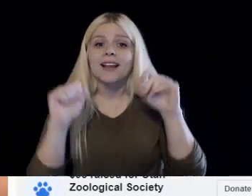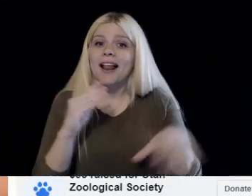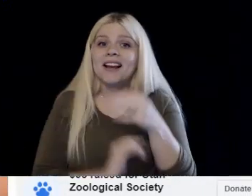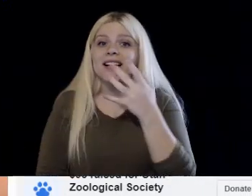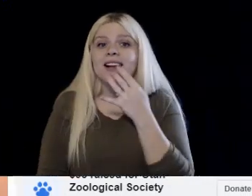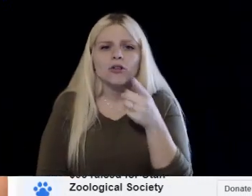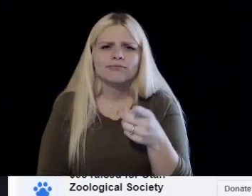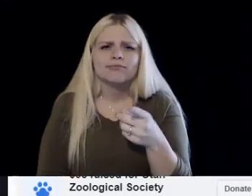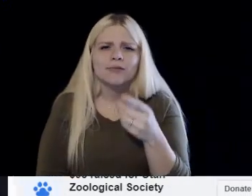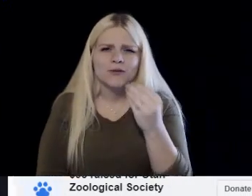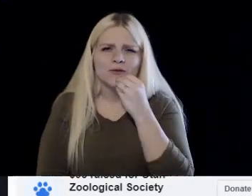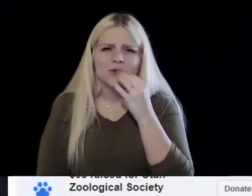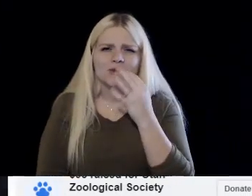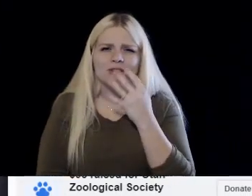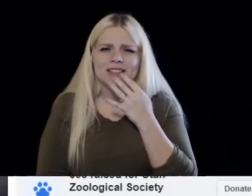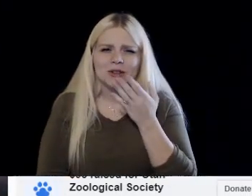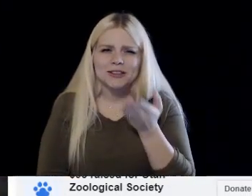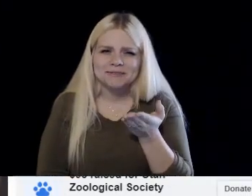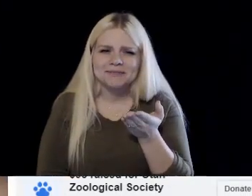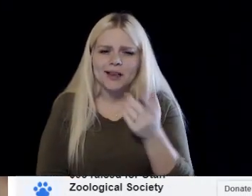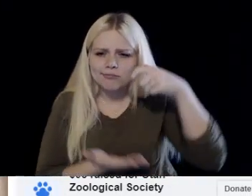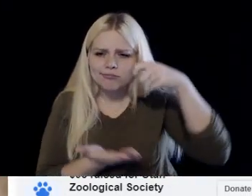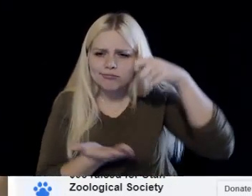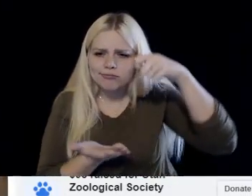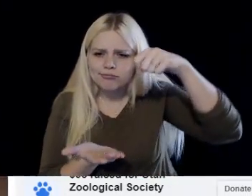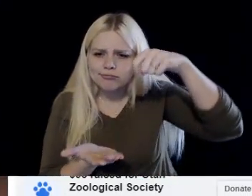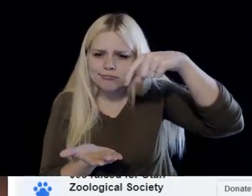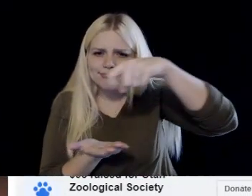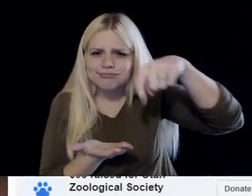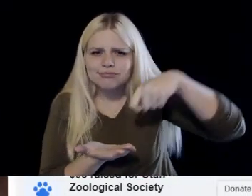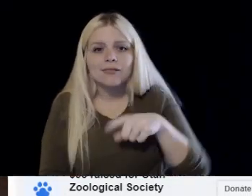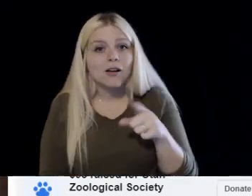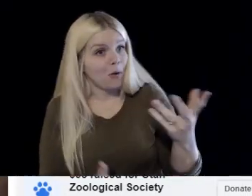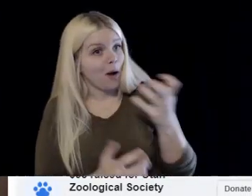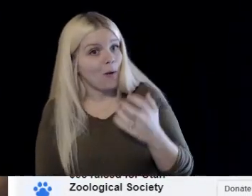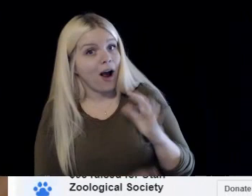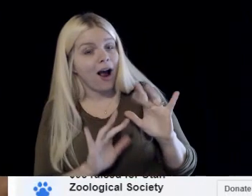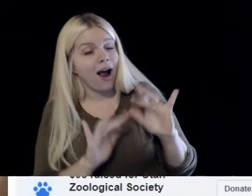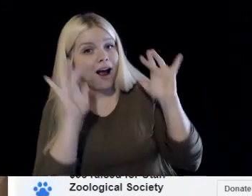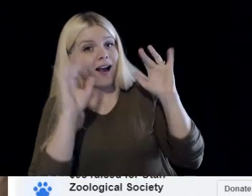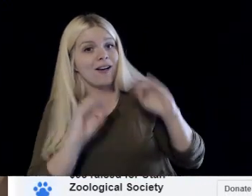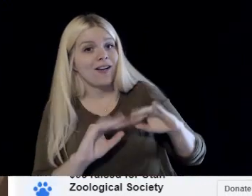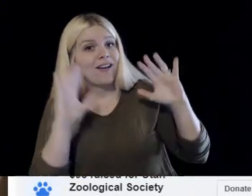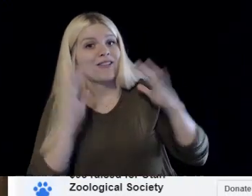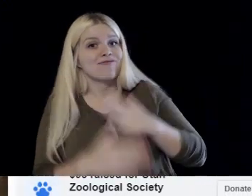Erica: Oh! Are we making a festive fish-sickle? Michelle: We're gonna make a green fish-sickle.